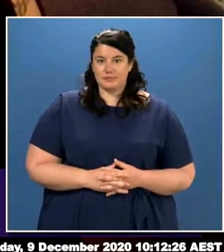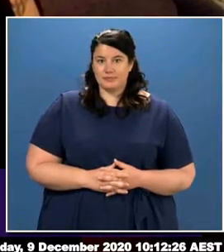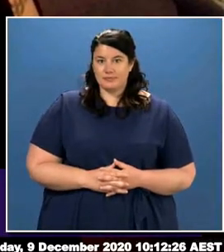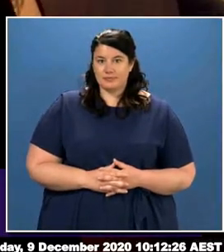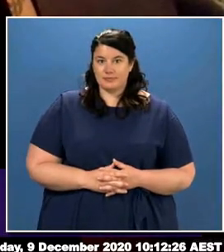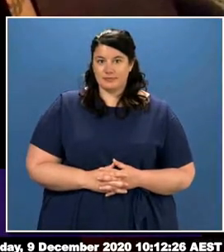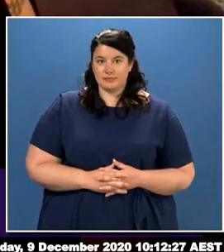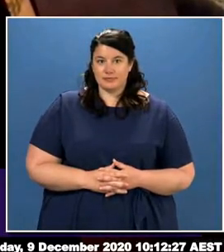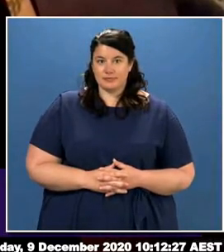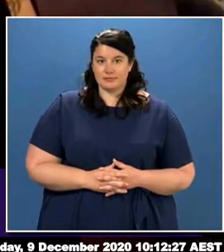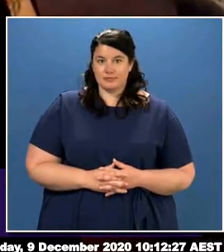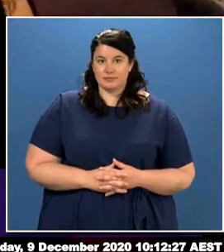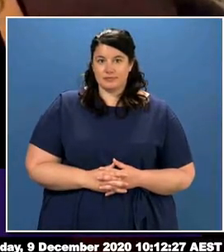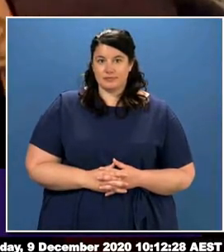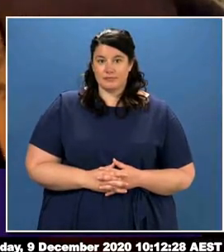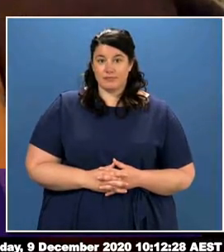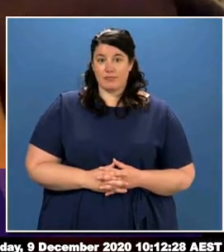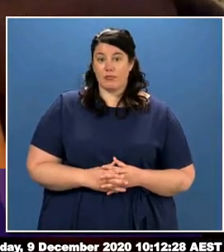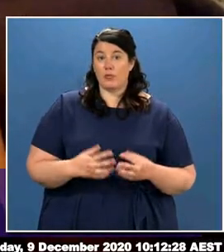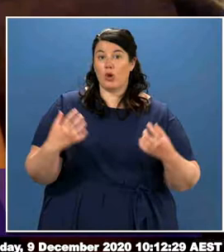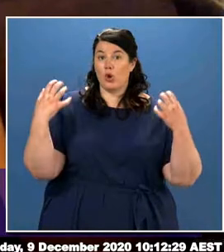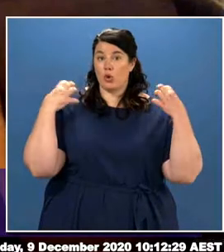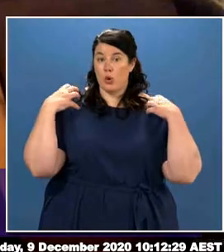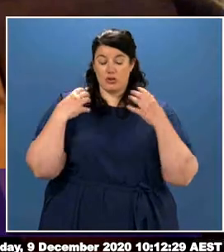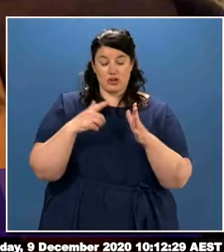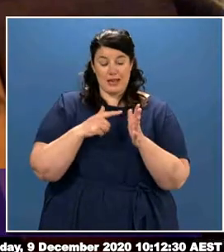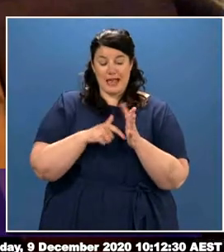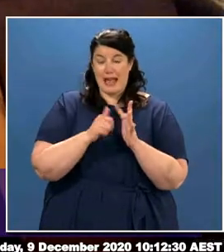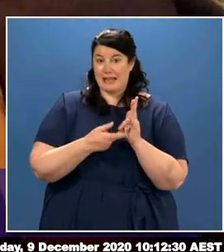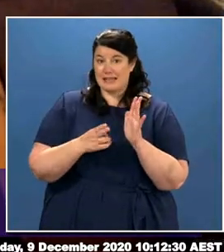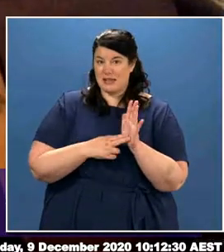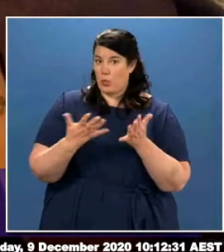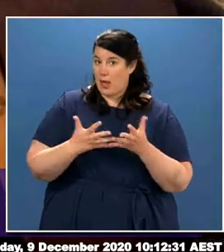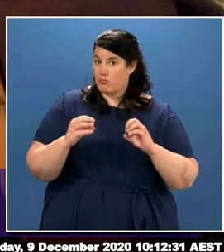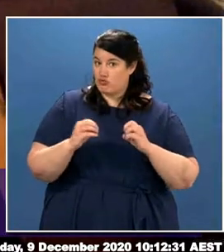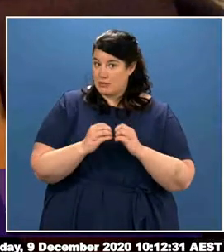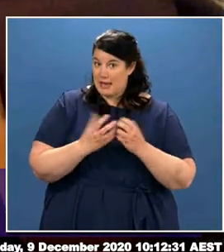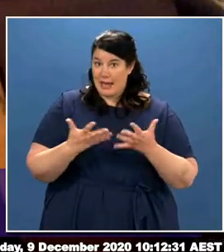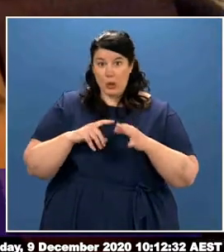Commissioner Atkinson who is in Brisbane, do you have any questions? Thank you.